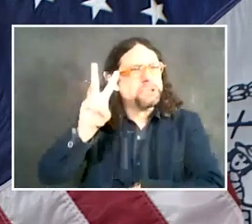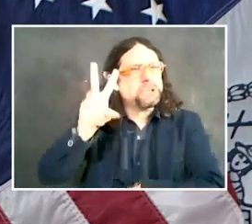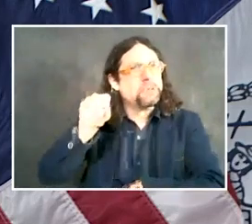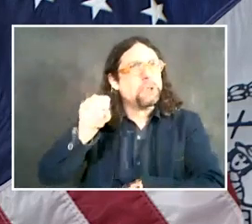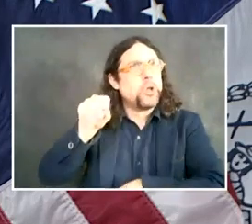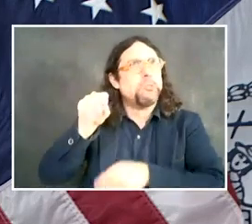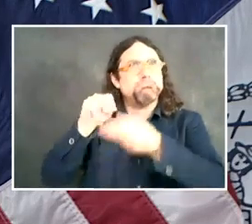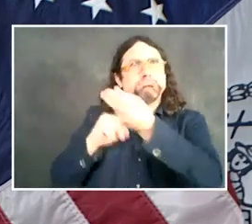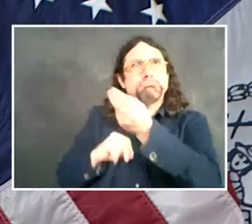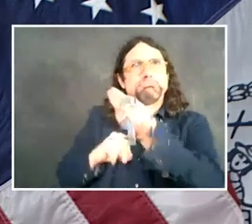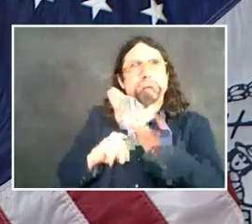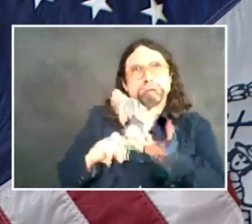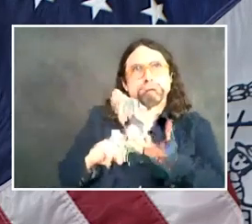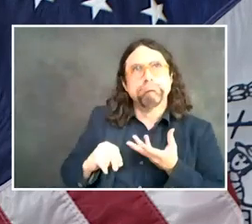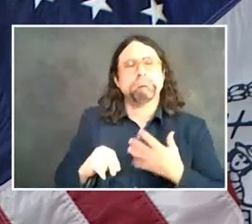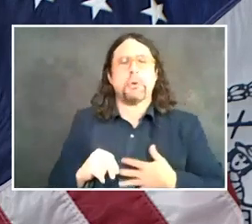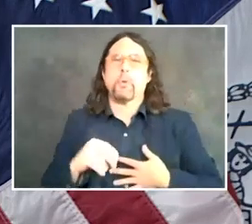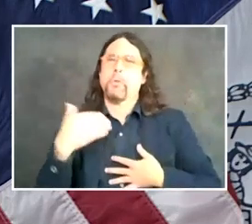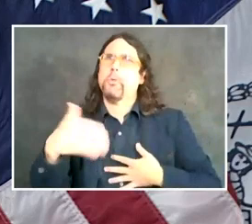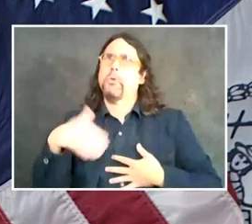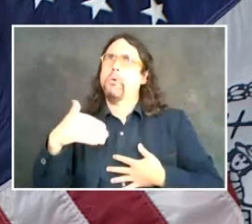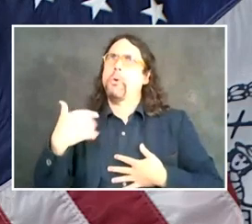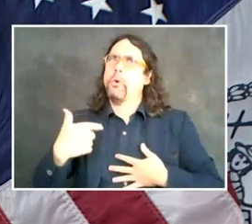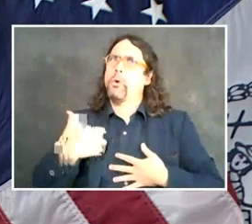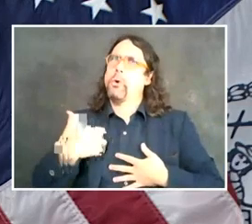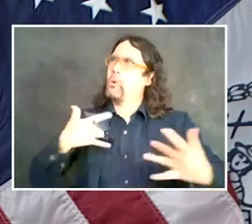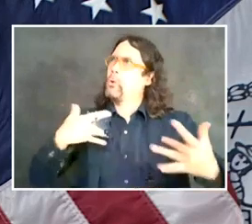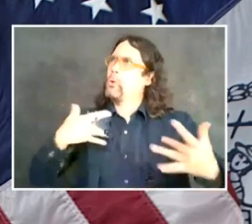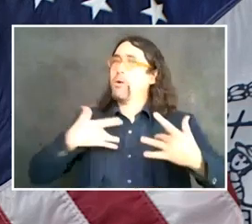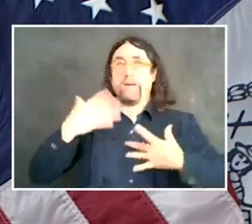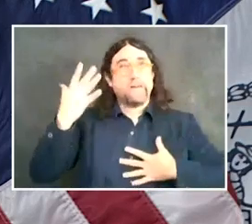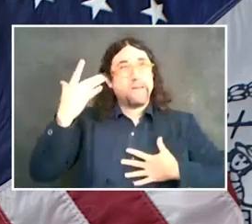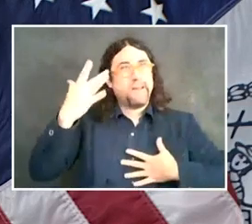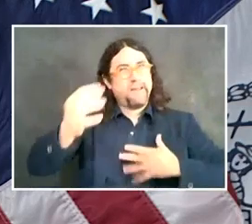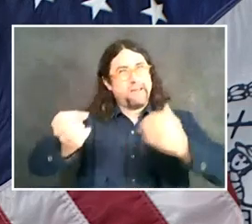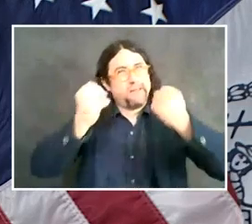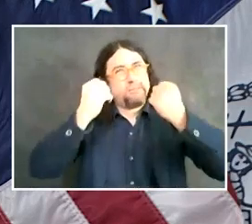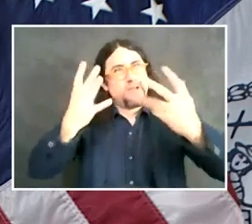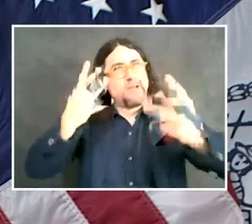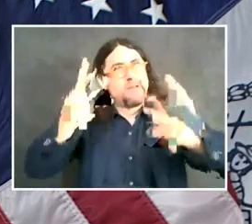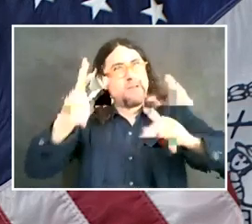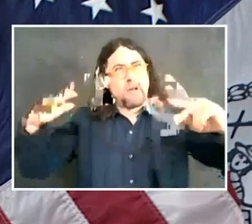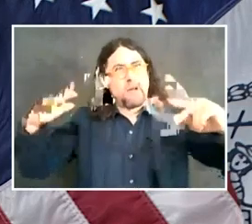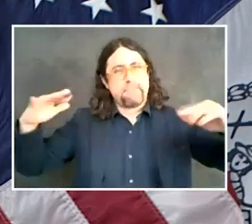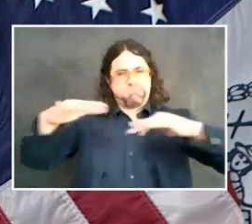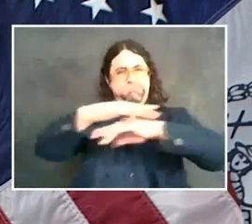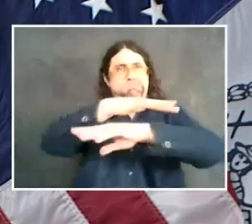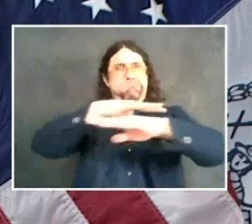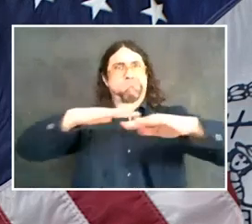I WAS VERY CONCERNED WHEN I HEARD THERE MIGHT BE A LARGE